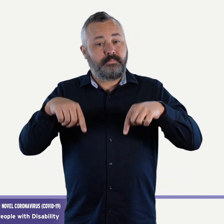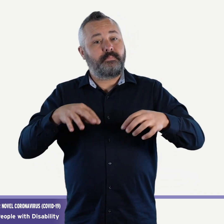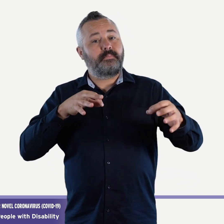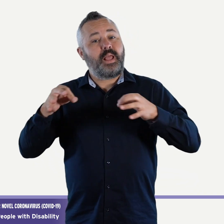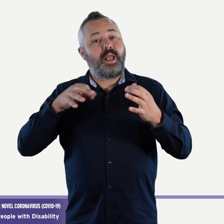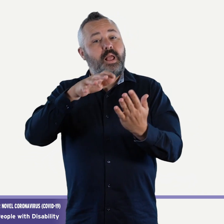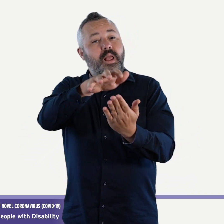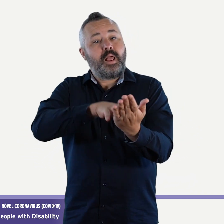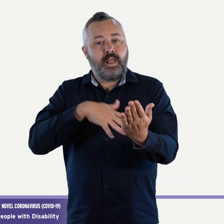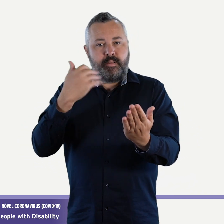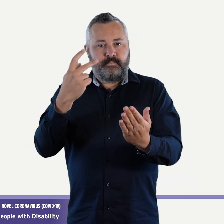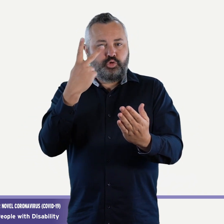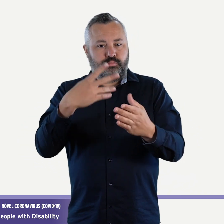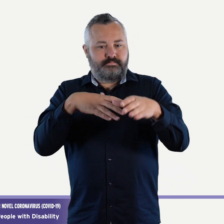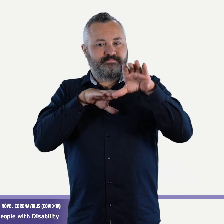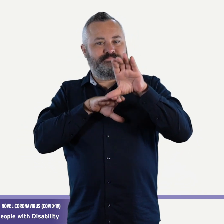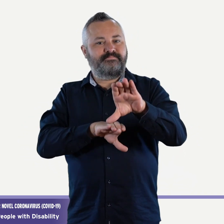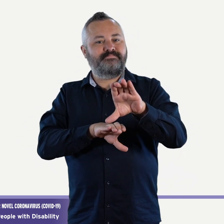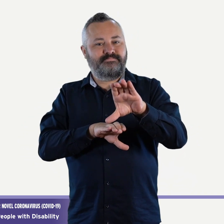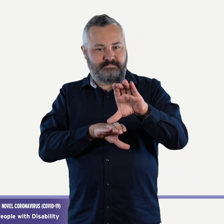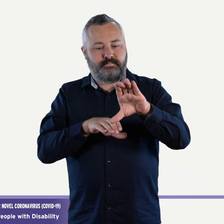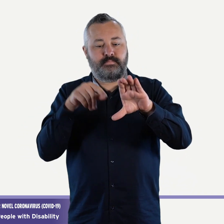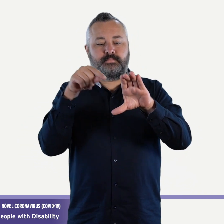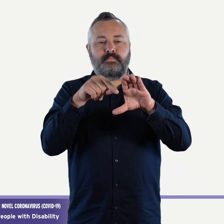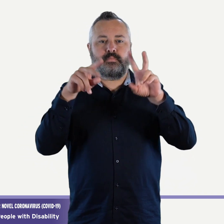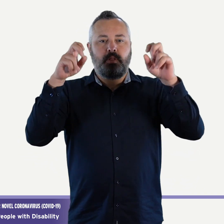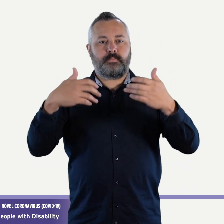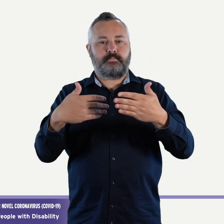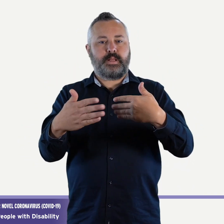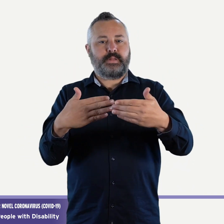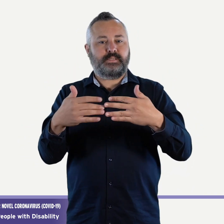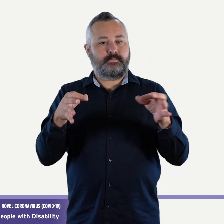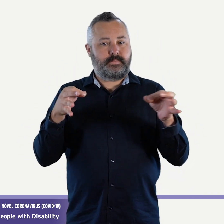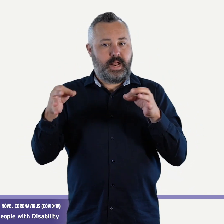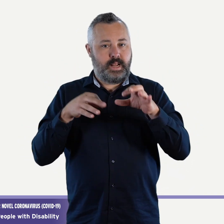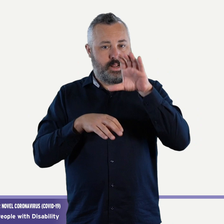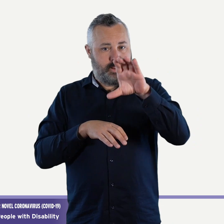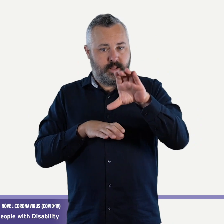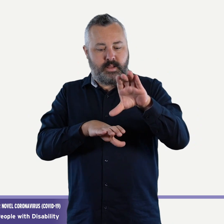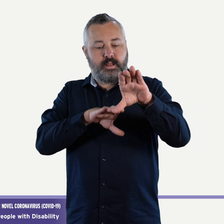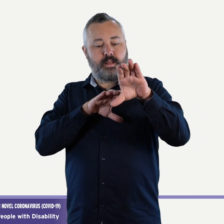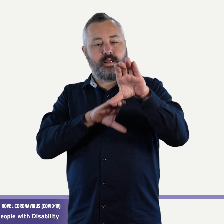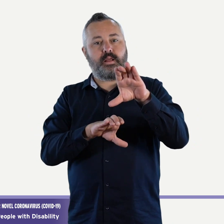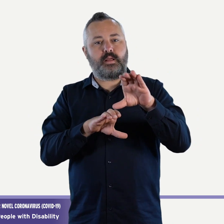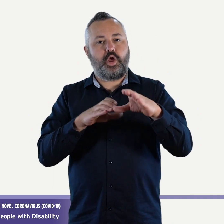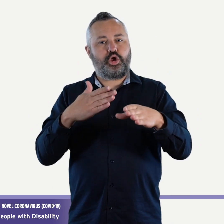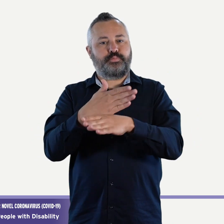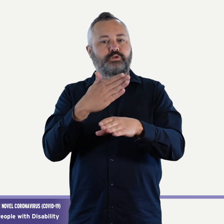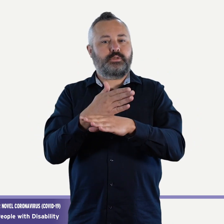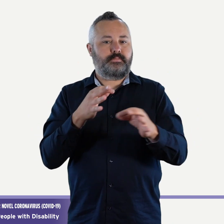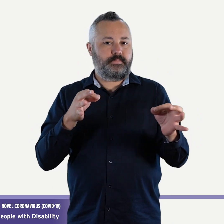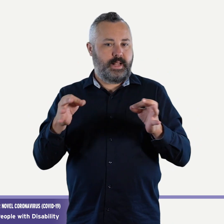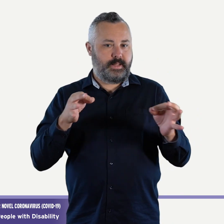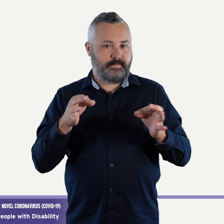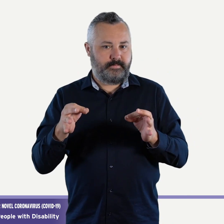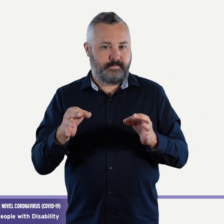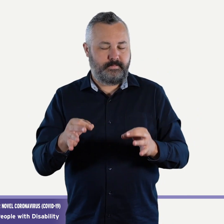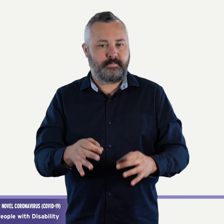The Plan has two main parts, the Management Plan - and the Operational Plan.